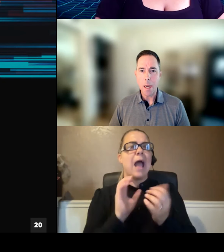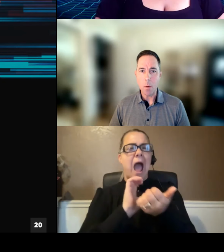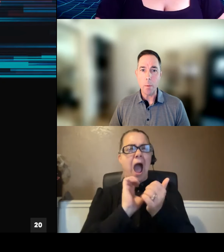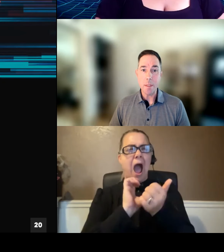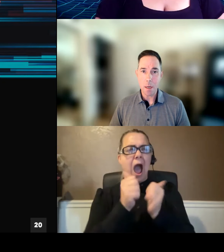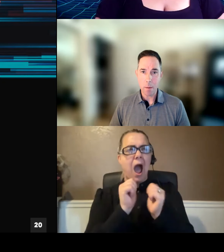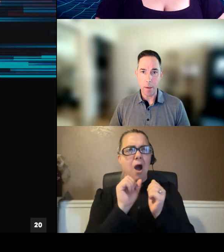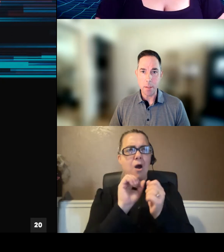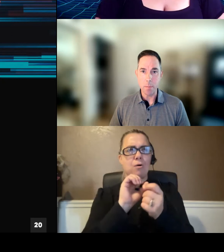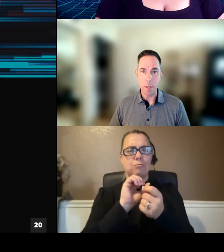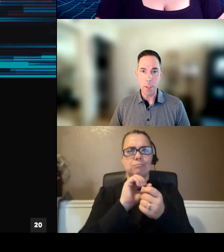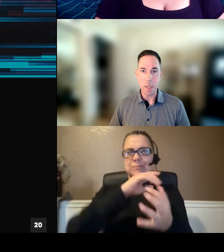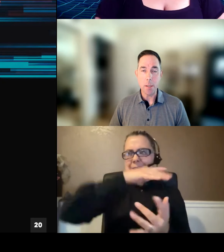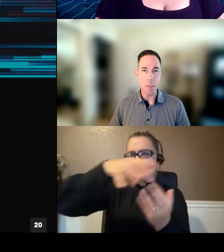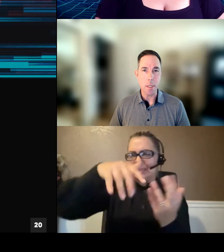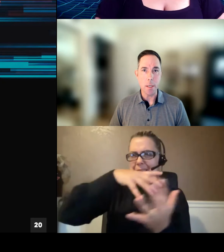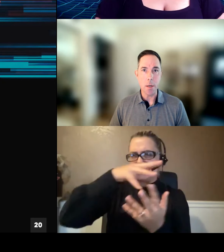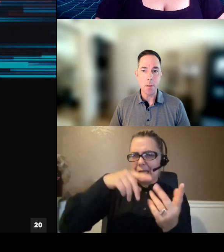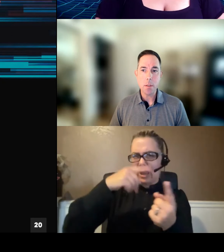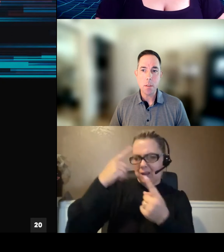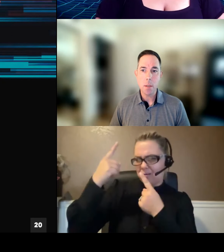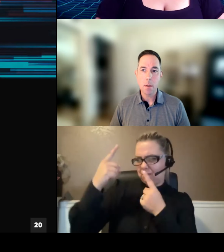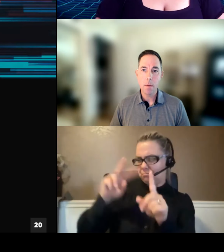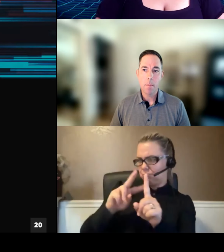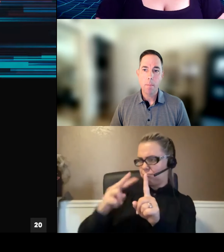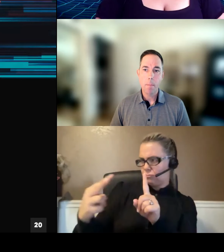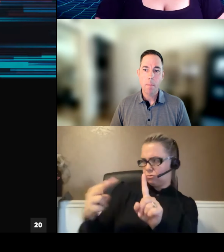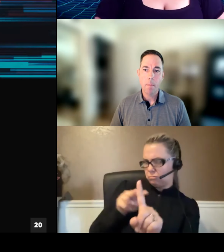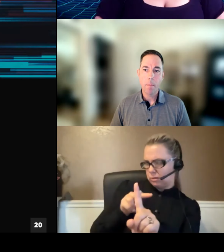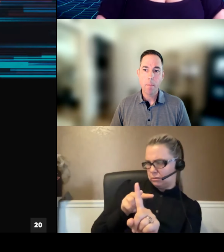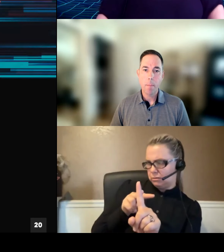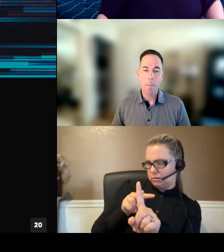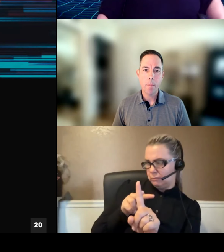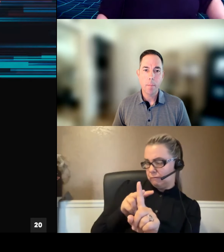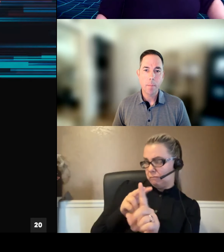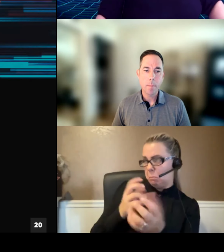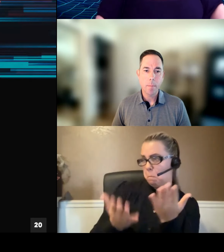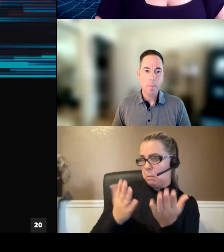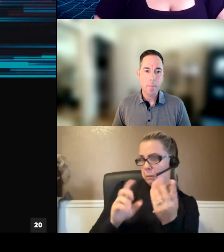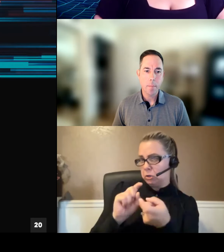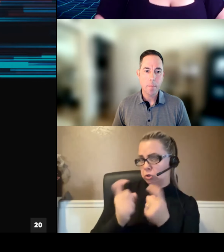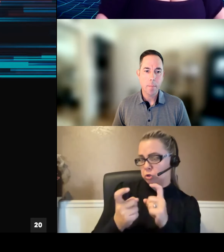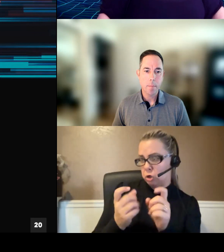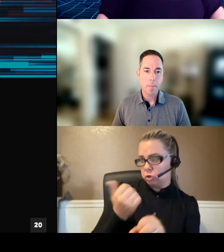how will we talk about disability change in 10 years?